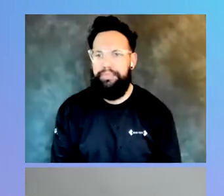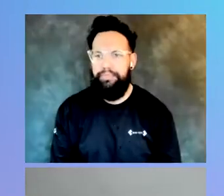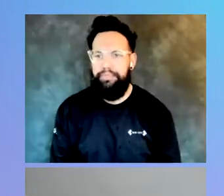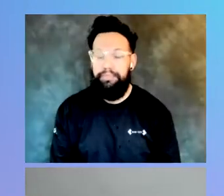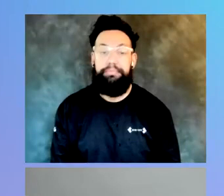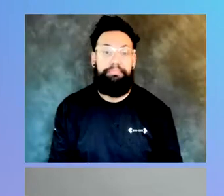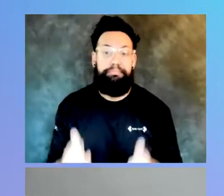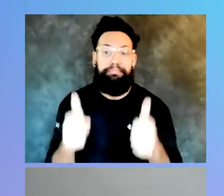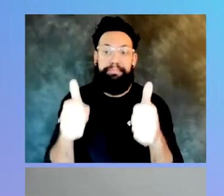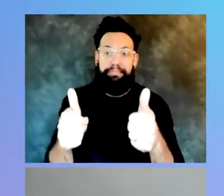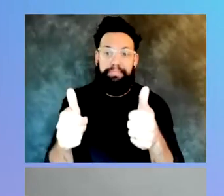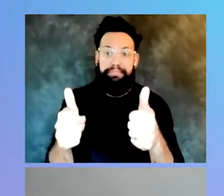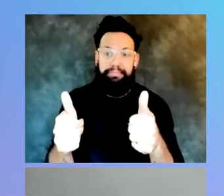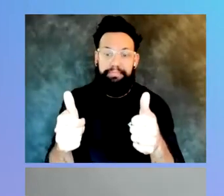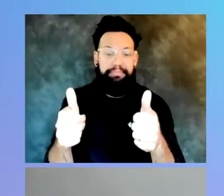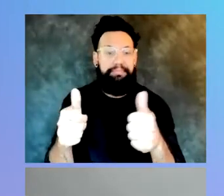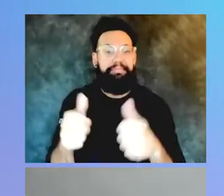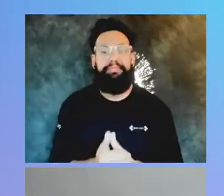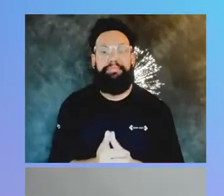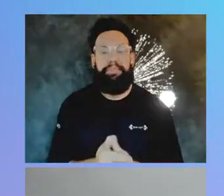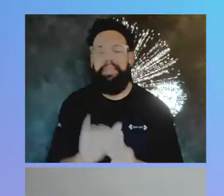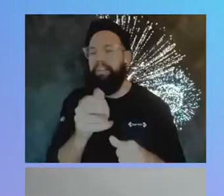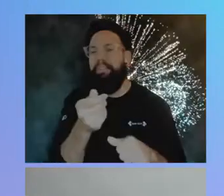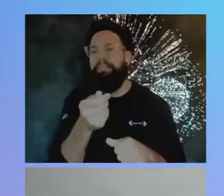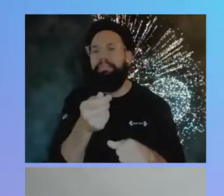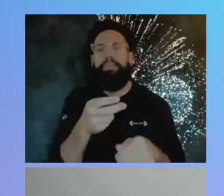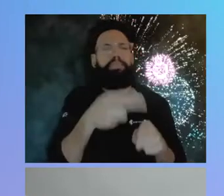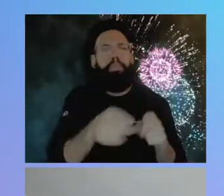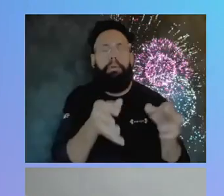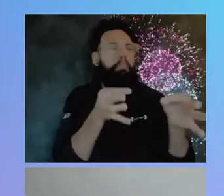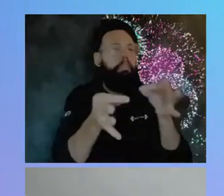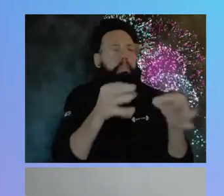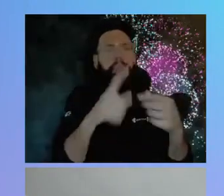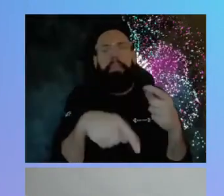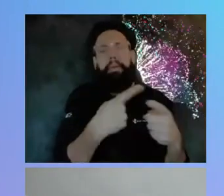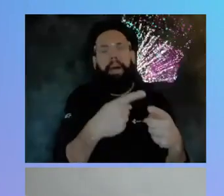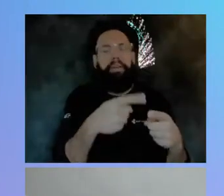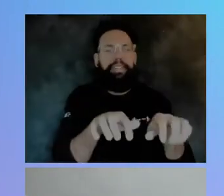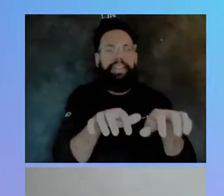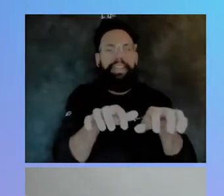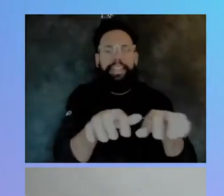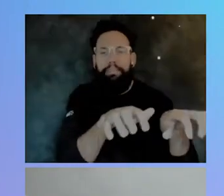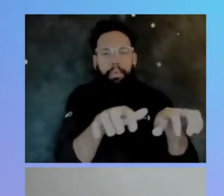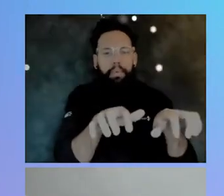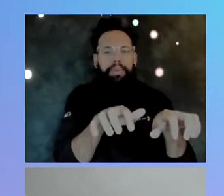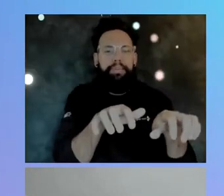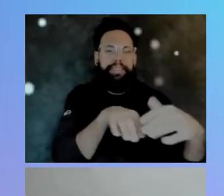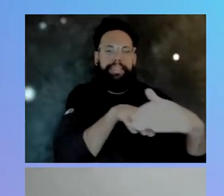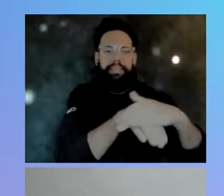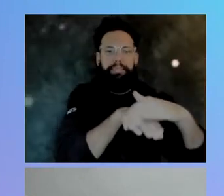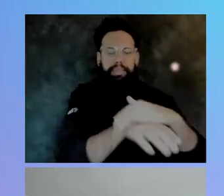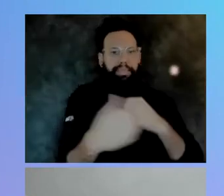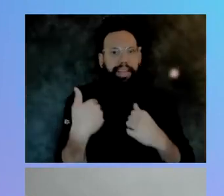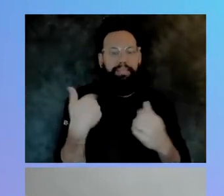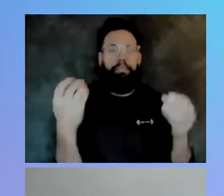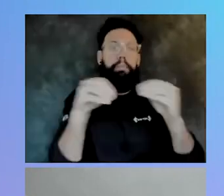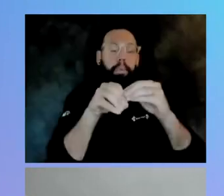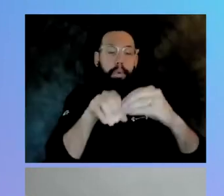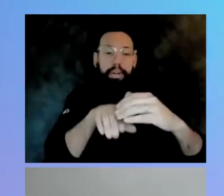So that's a little bit highlight of keyboard accessibility. Um, we have so many other accessibility features in Visual